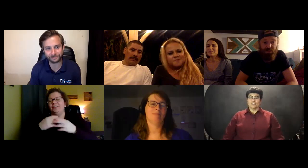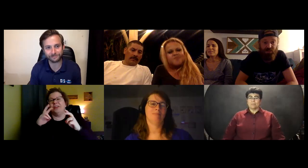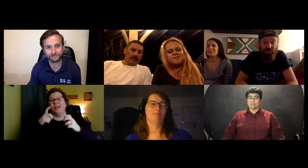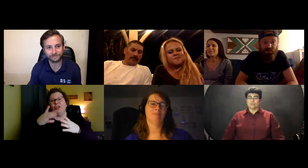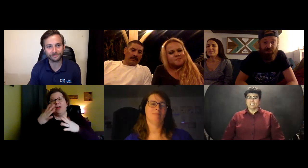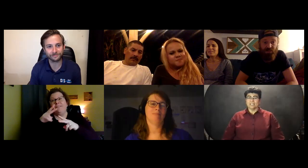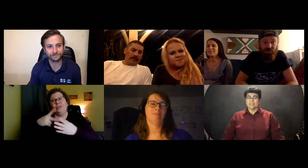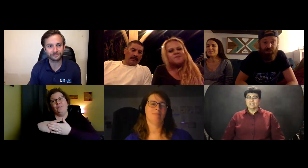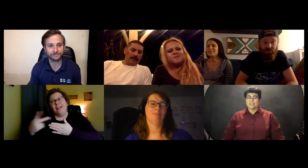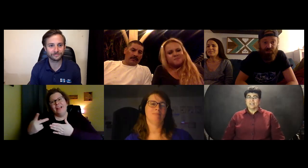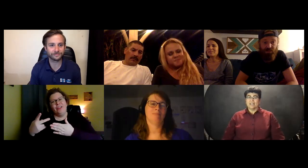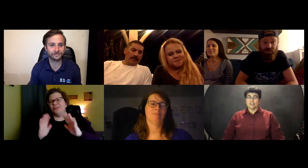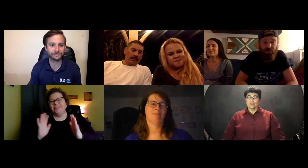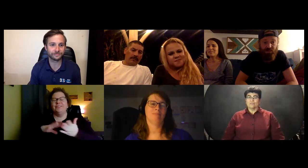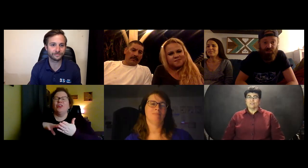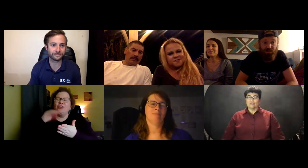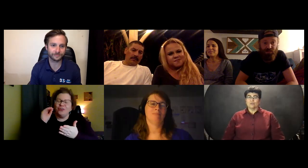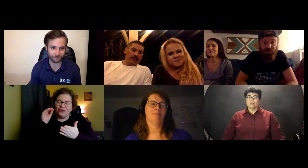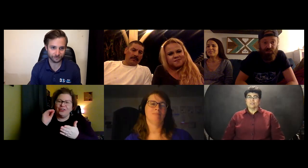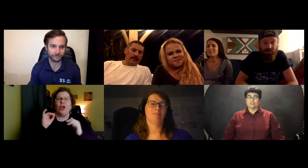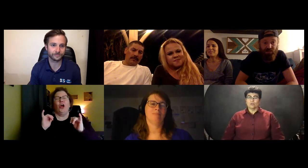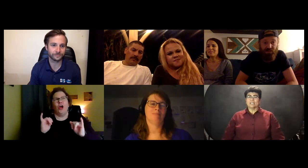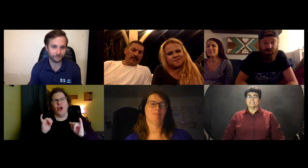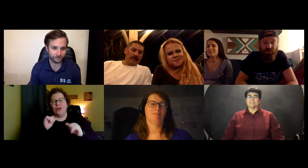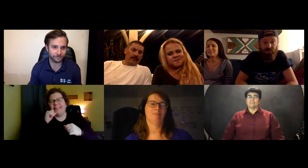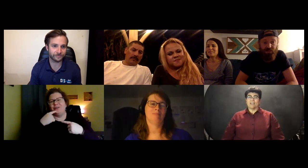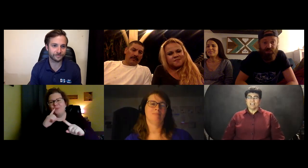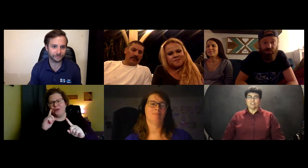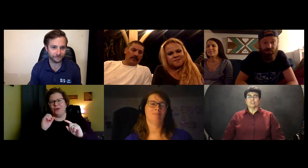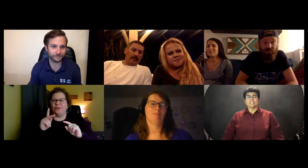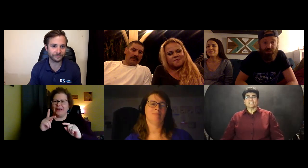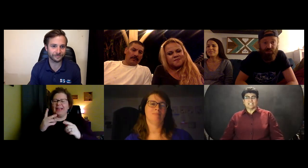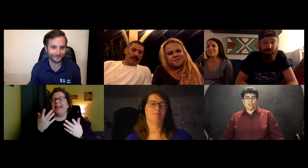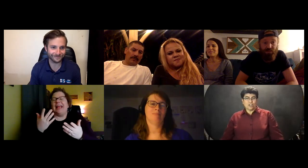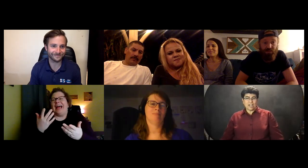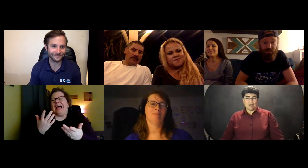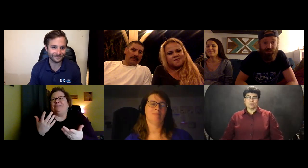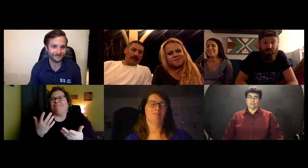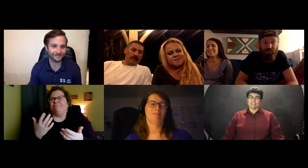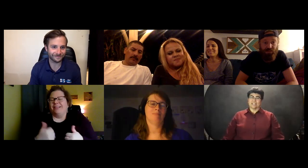opportunity and you know if you don't look at it as a failure look it is a learning